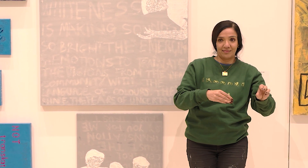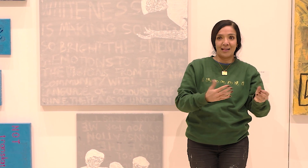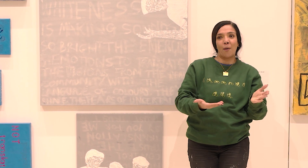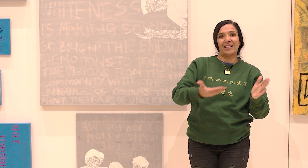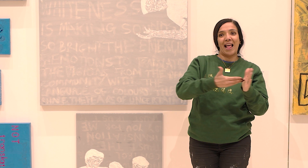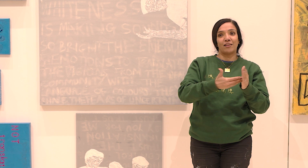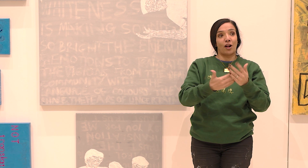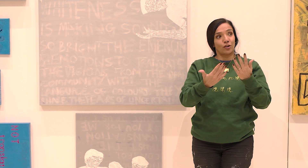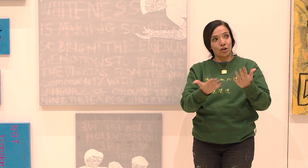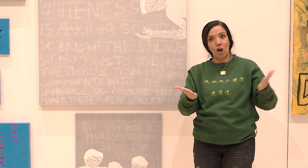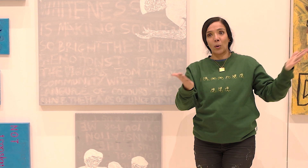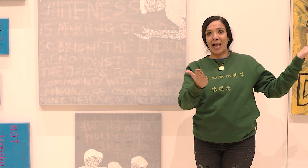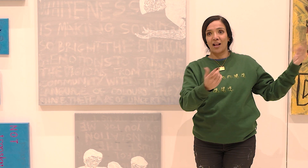of all these spaces,